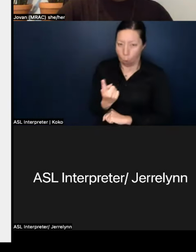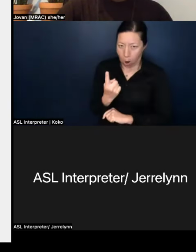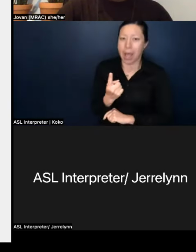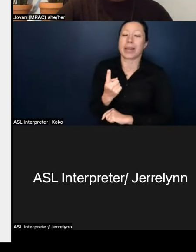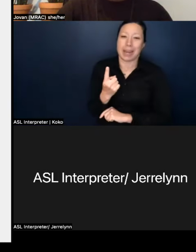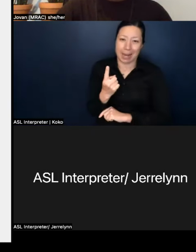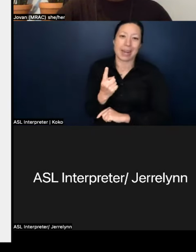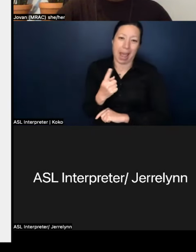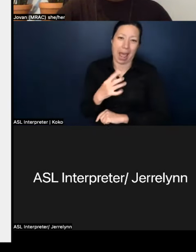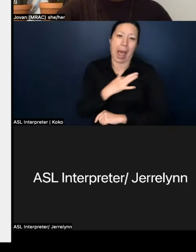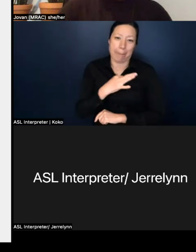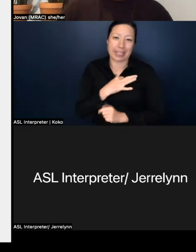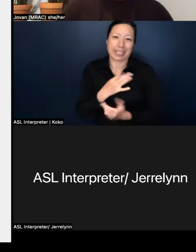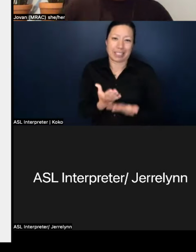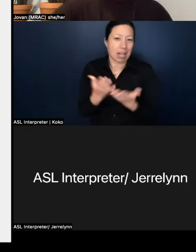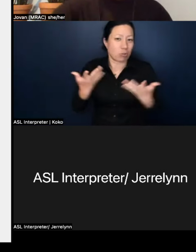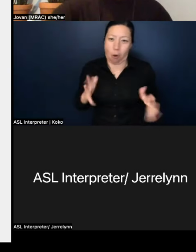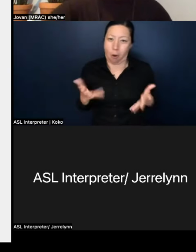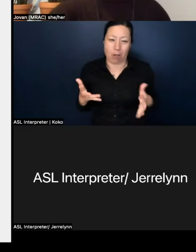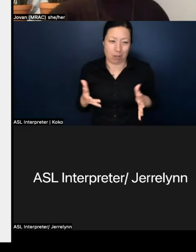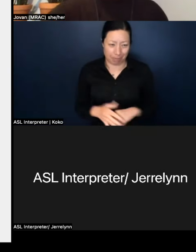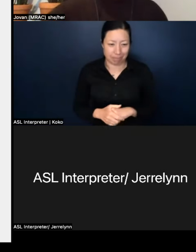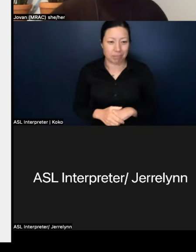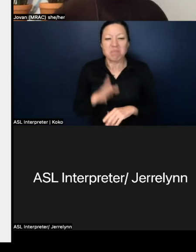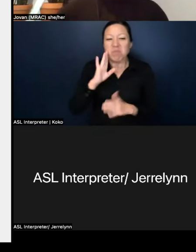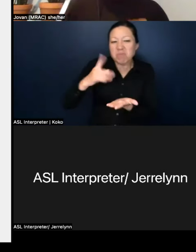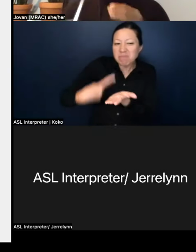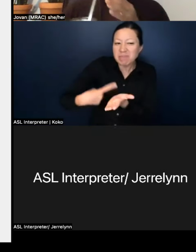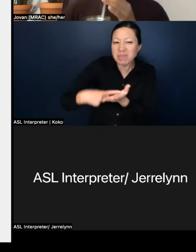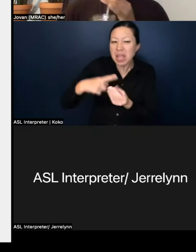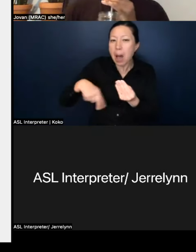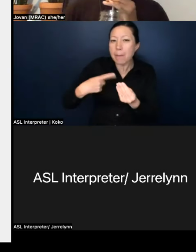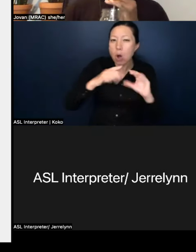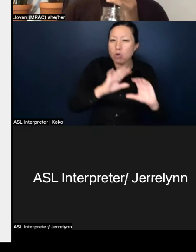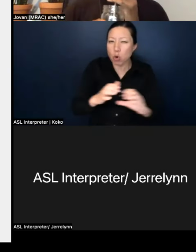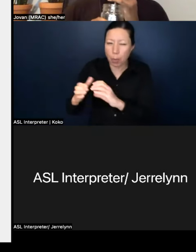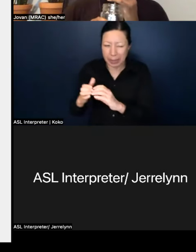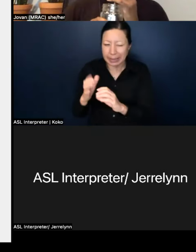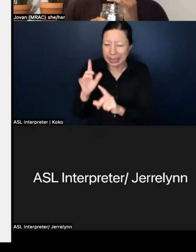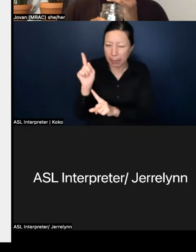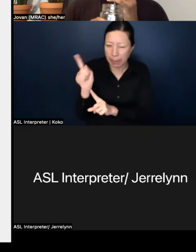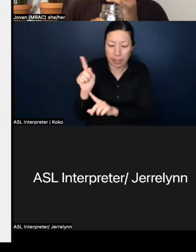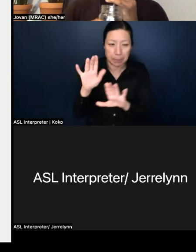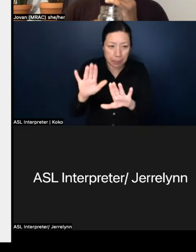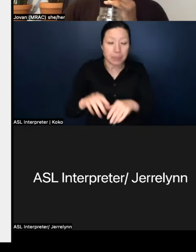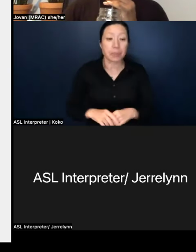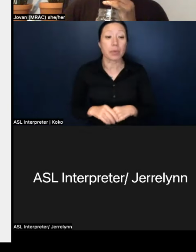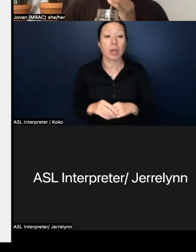[Mirella] And then there were two more questions that came in since.